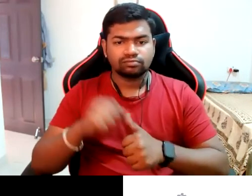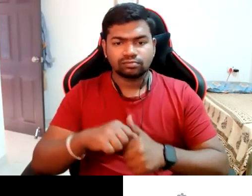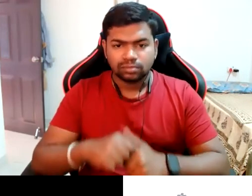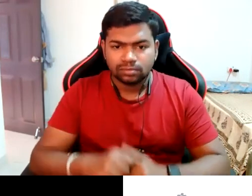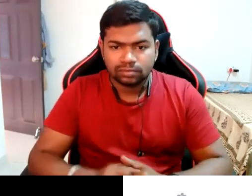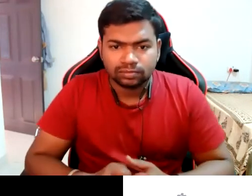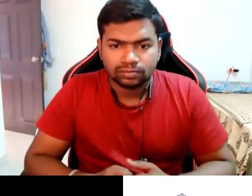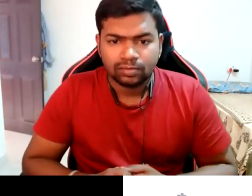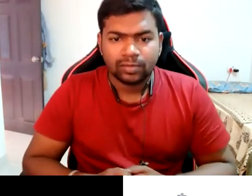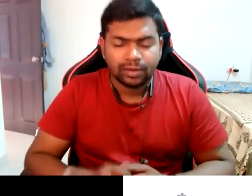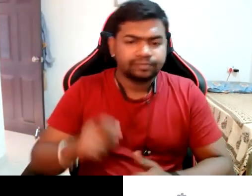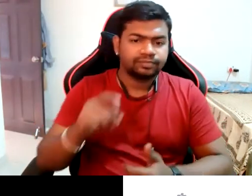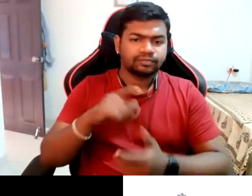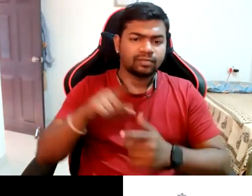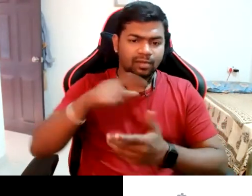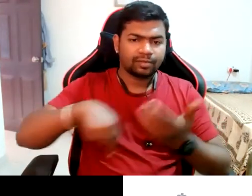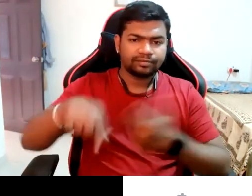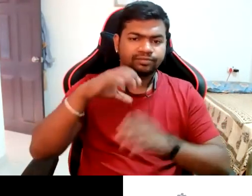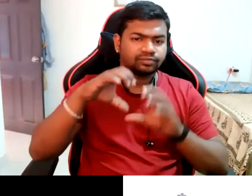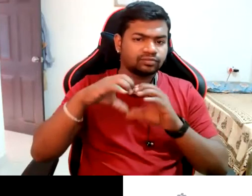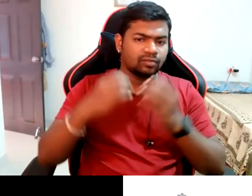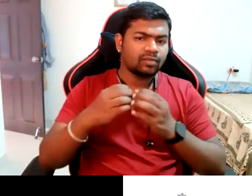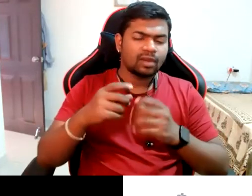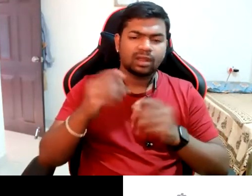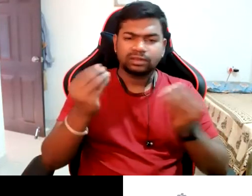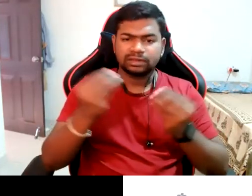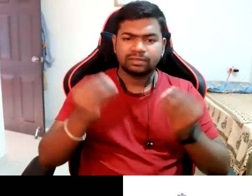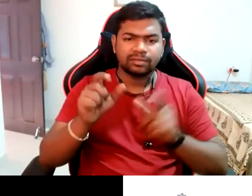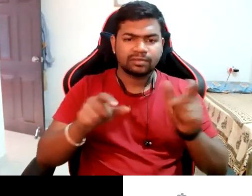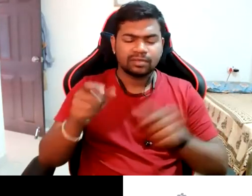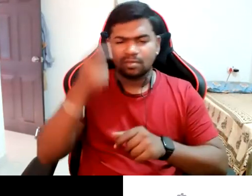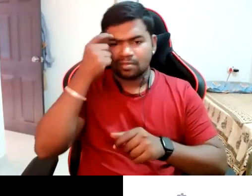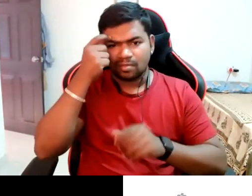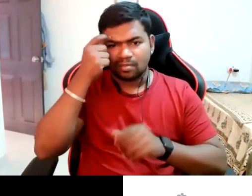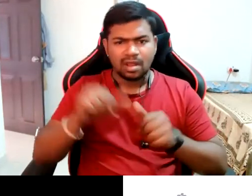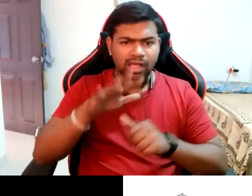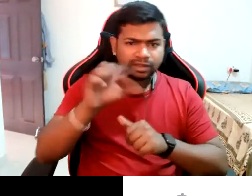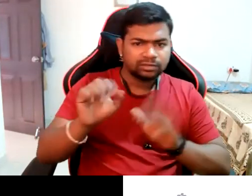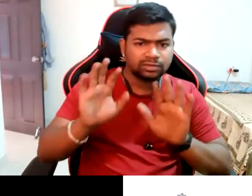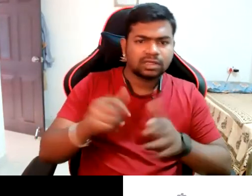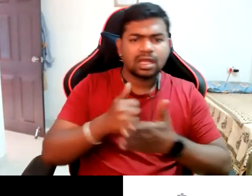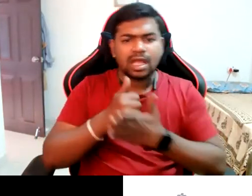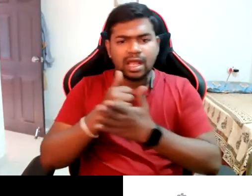In the company, some people are having some issues with Accessibility. We help them with that as well,